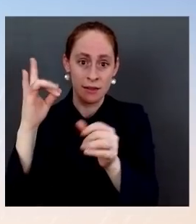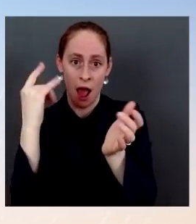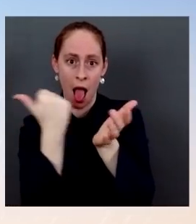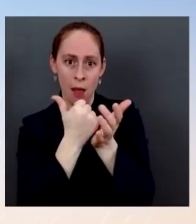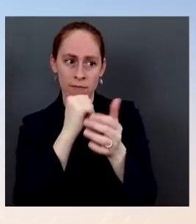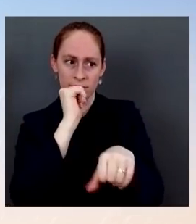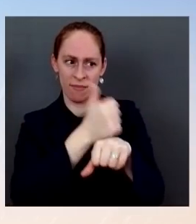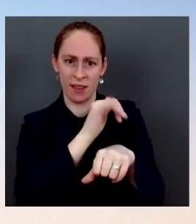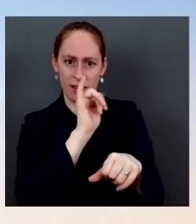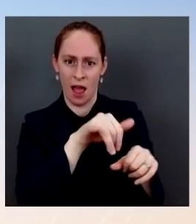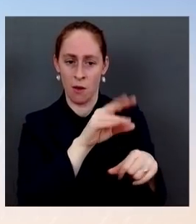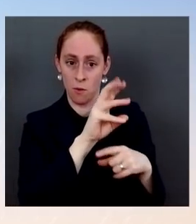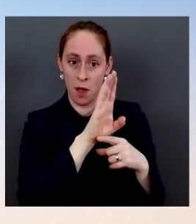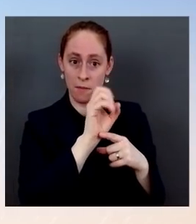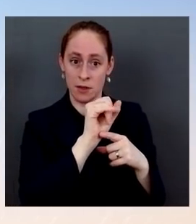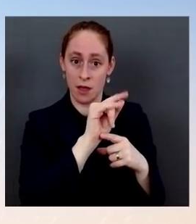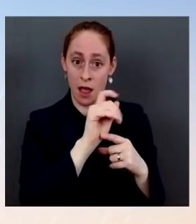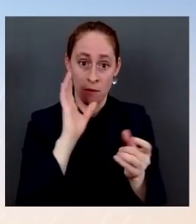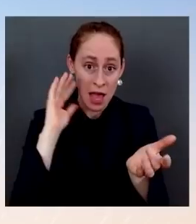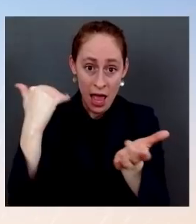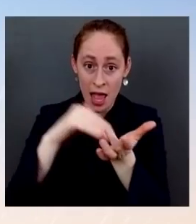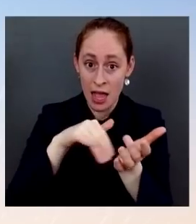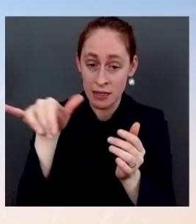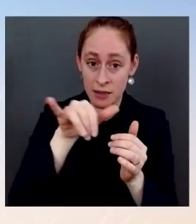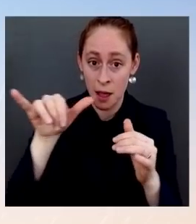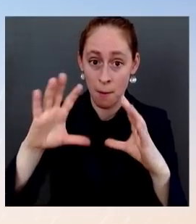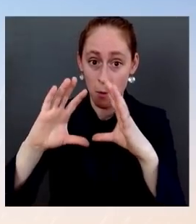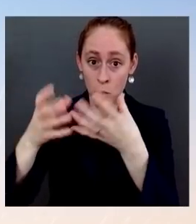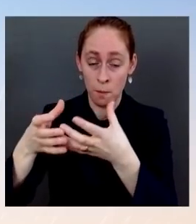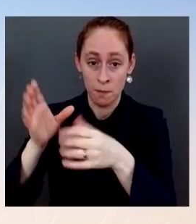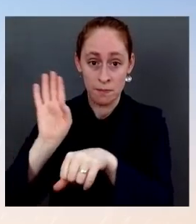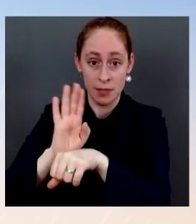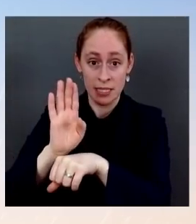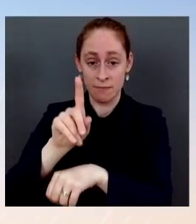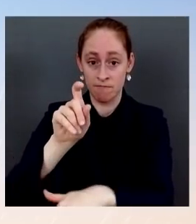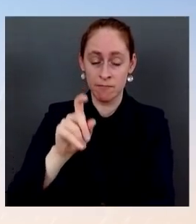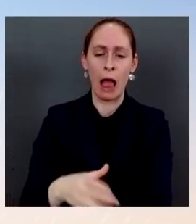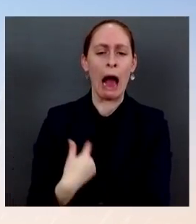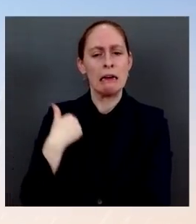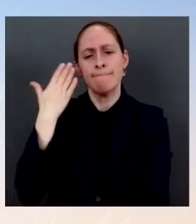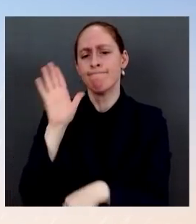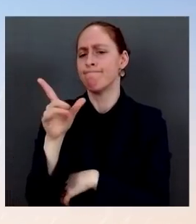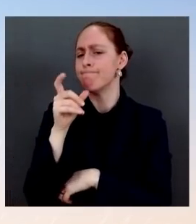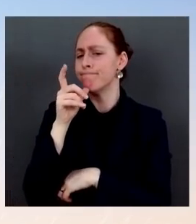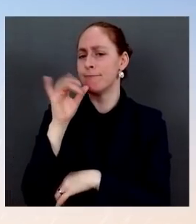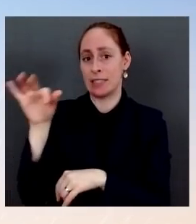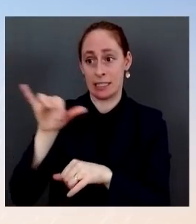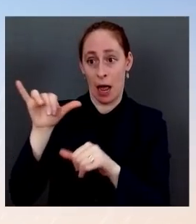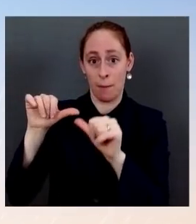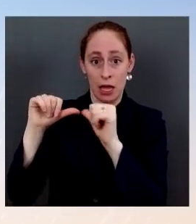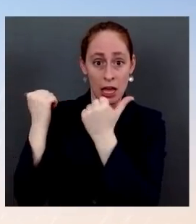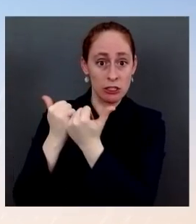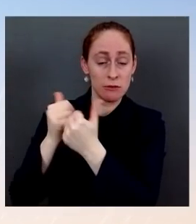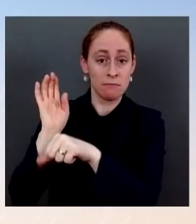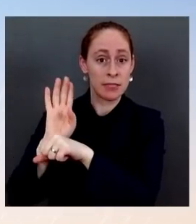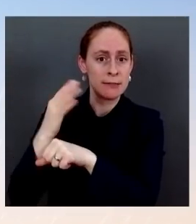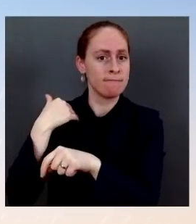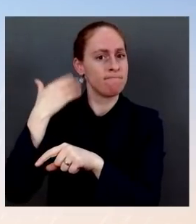the website will ensure tests are available equitably and that they will be attained with ready access. That is what we're trying to do as we are designing --